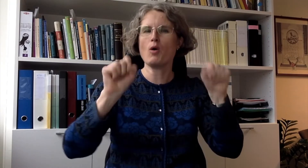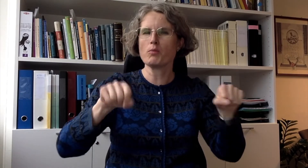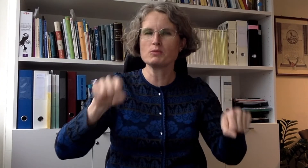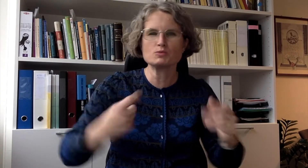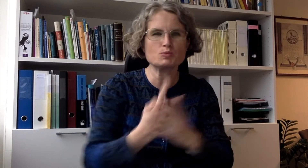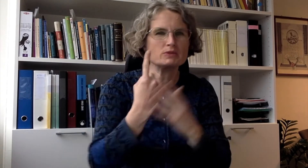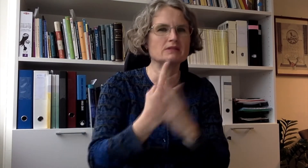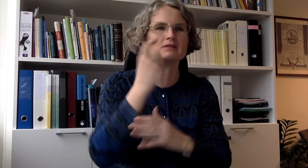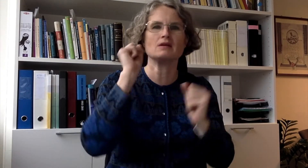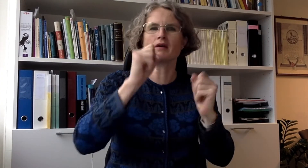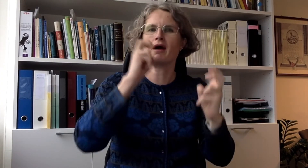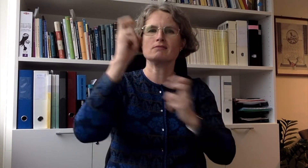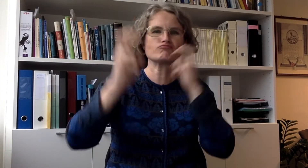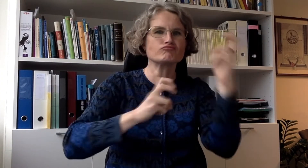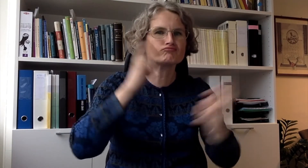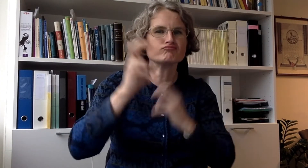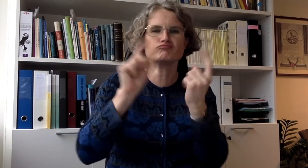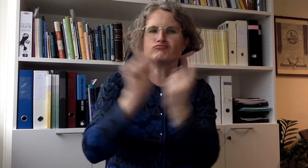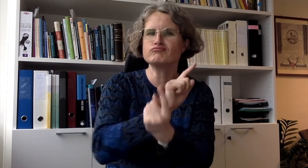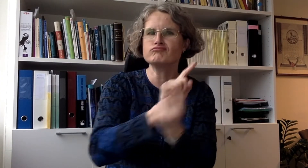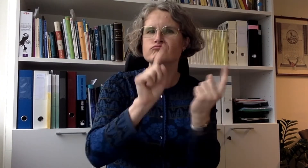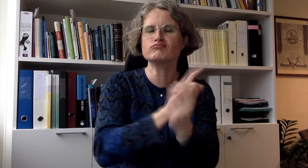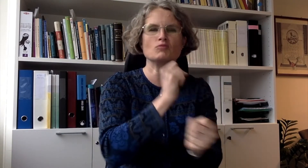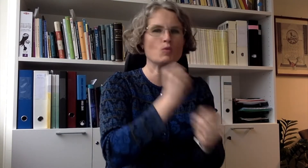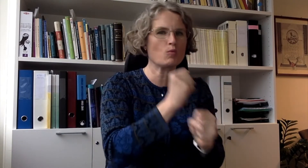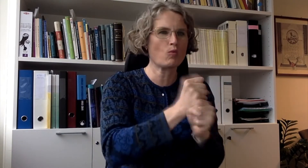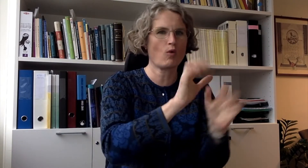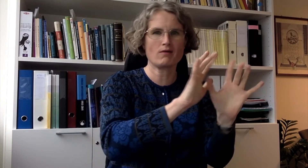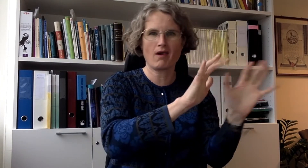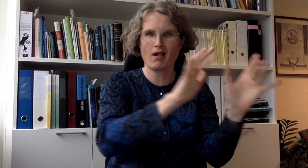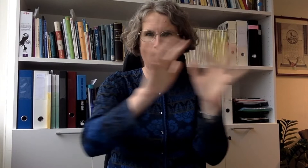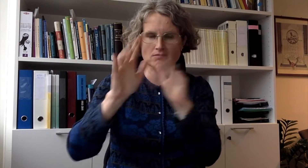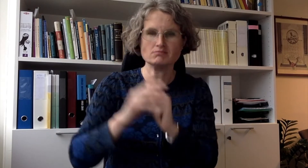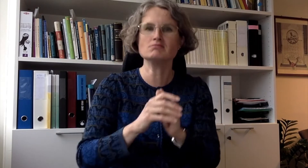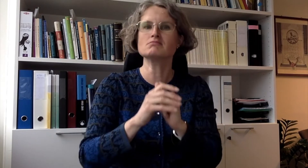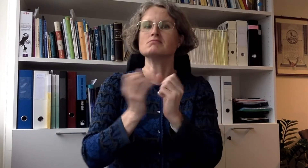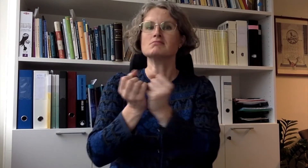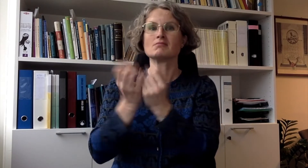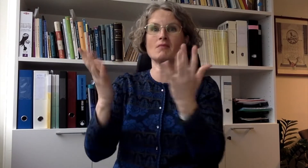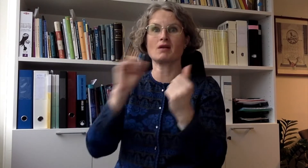new opportunities, travelling and meeting people, working and so on.